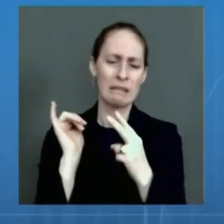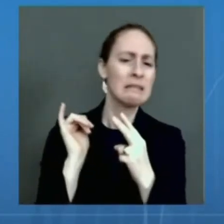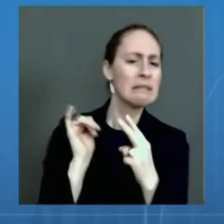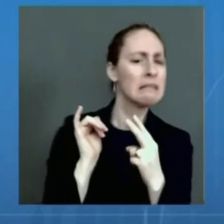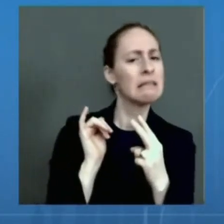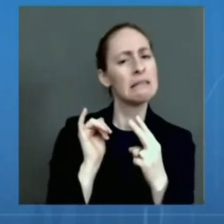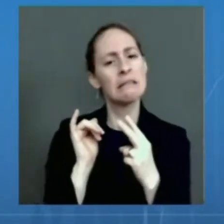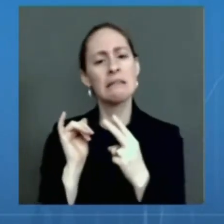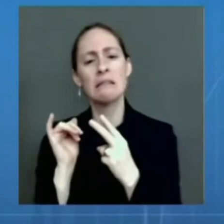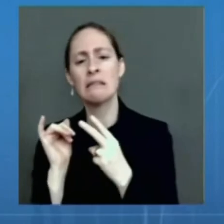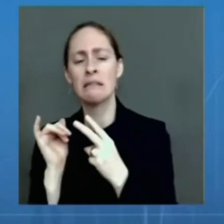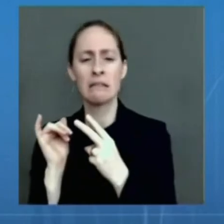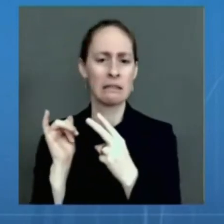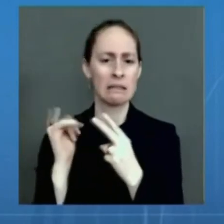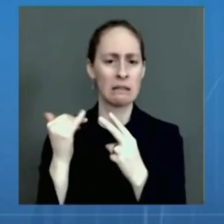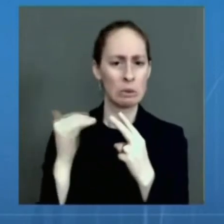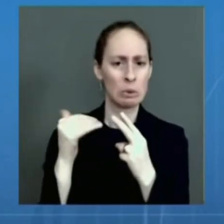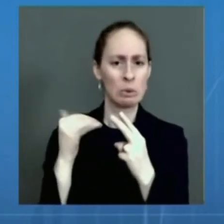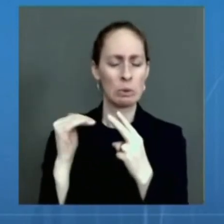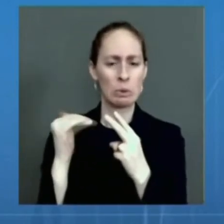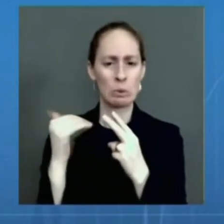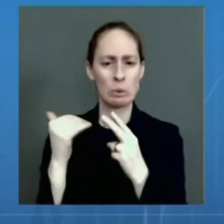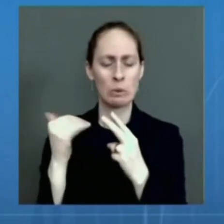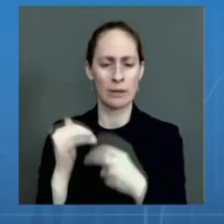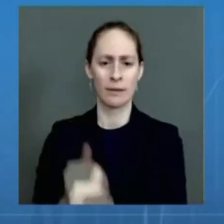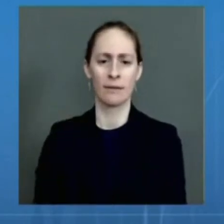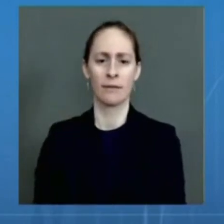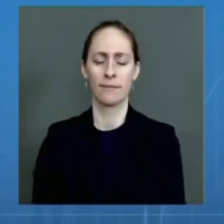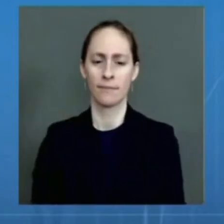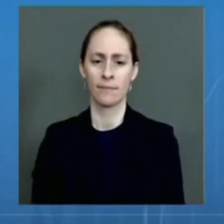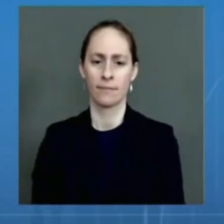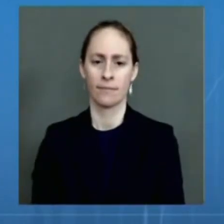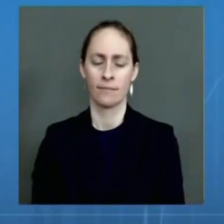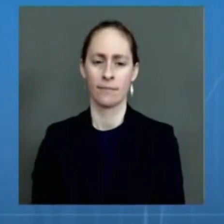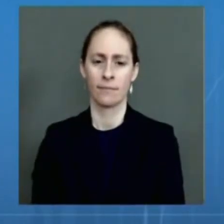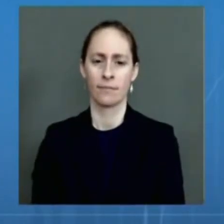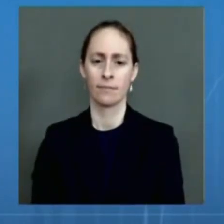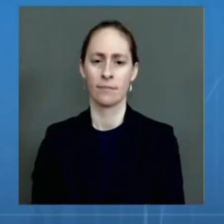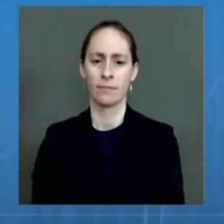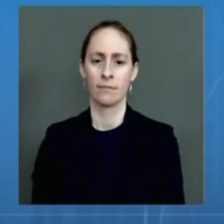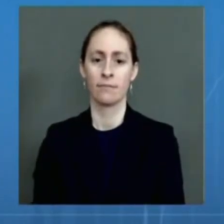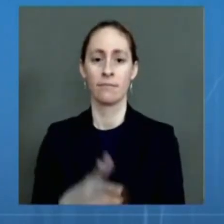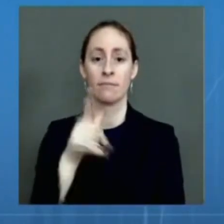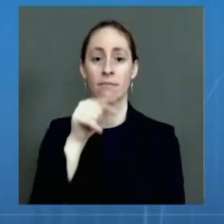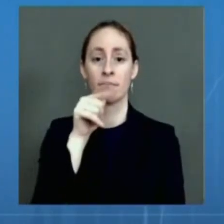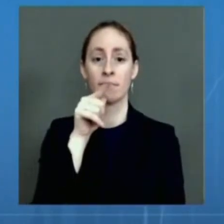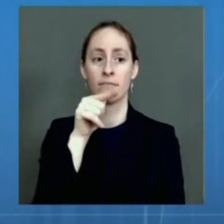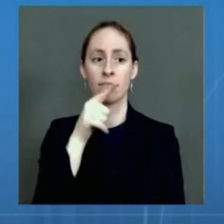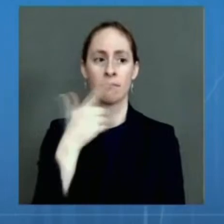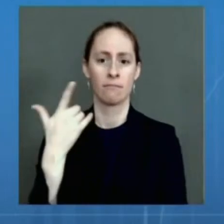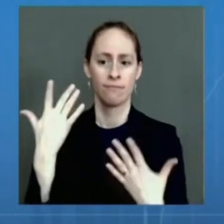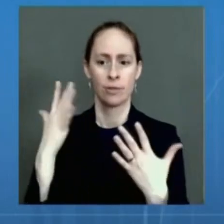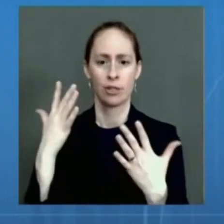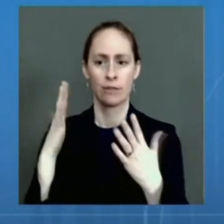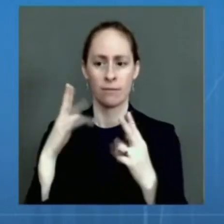ARE NOT ELIGIBLE FOR THEIR BOOSTER YET NOT SIX MONTHS PAST THEIR LAST SHOT BE CONCERNED THEY'RE NOT WELL PROTECTED